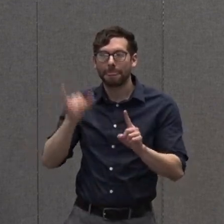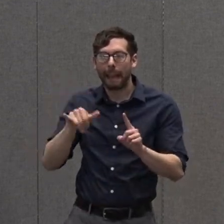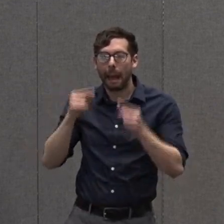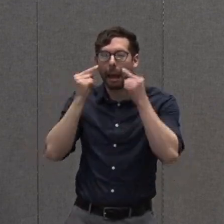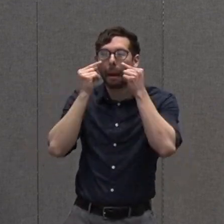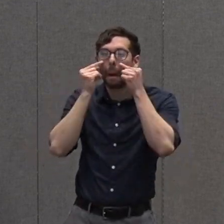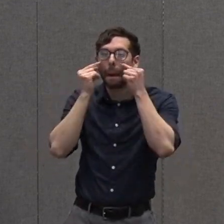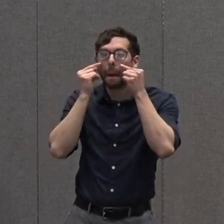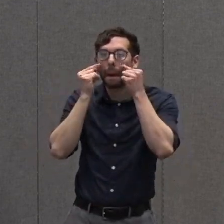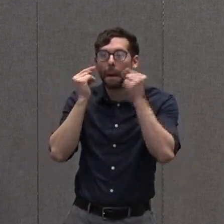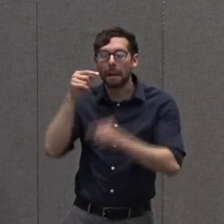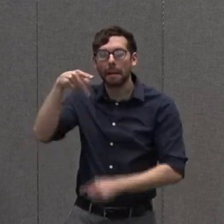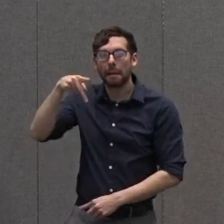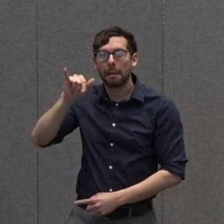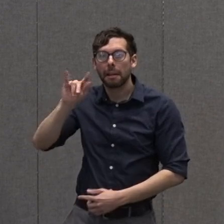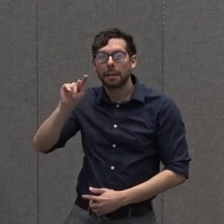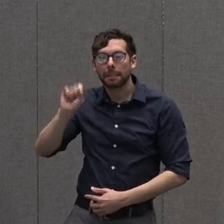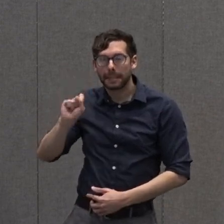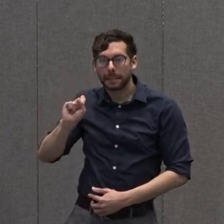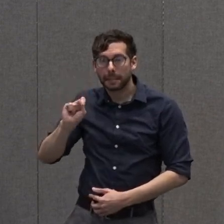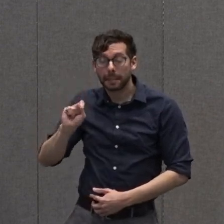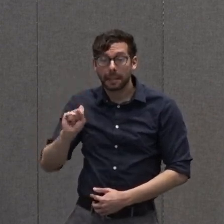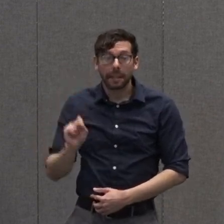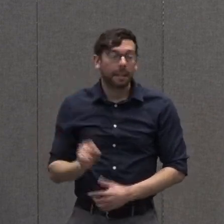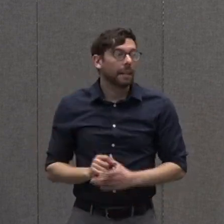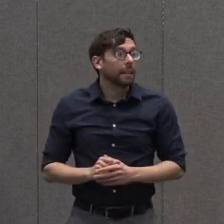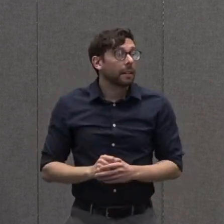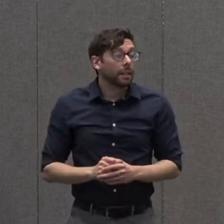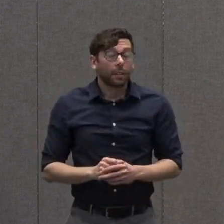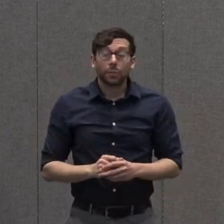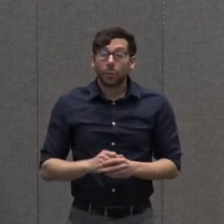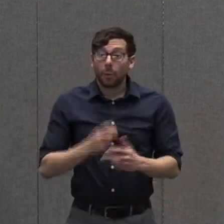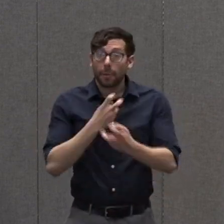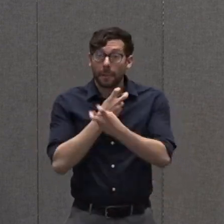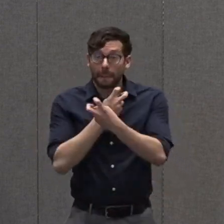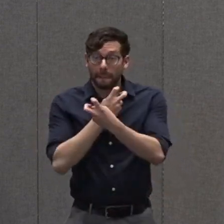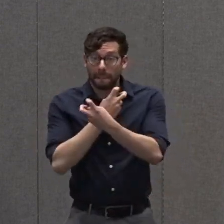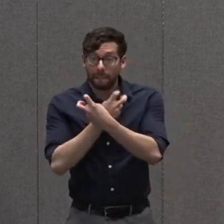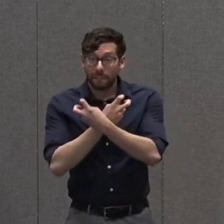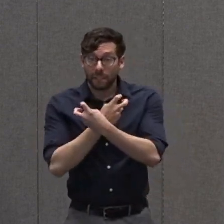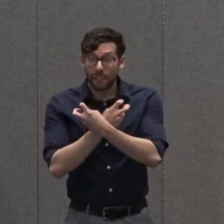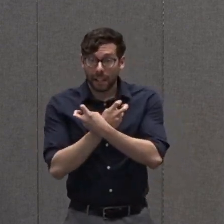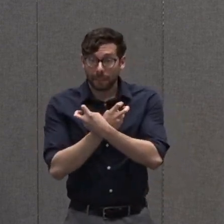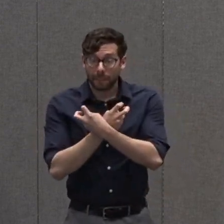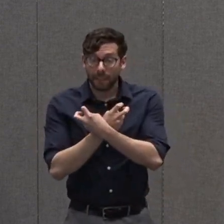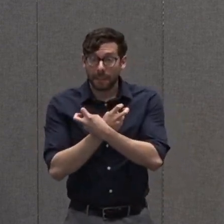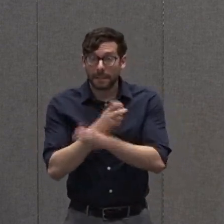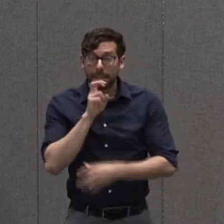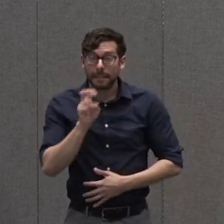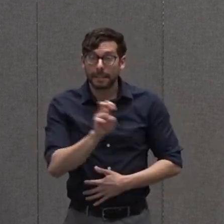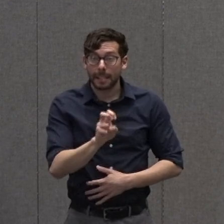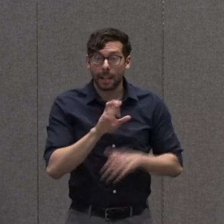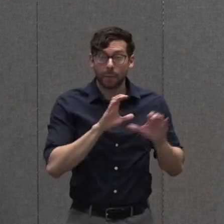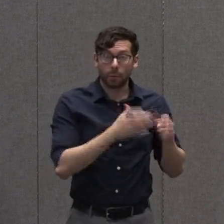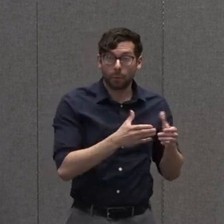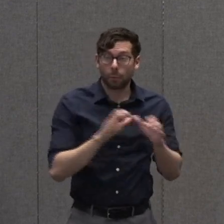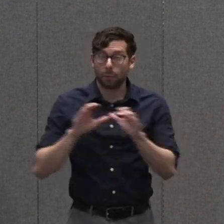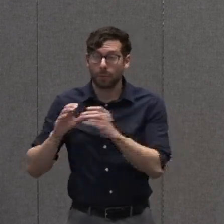The two big groups of venomous snakes are the vipers, and the cobras. - And the cobras. Do we have cobras here, today?